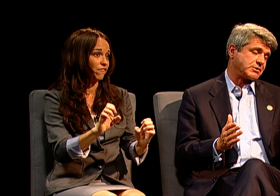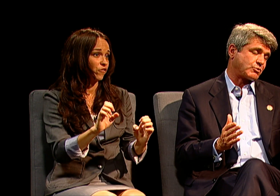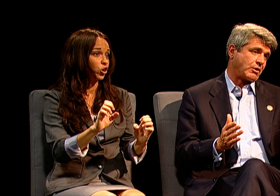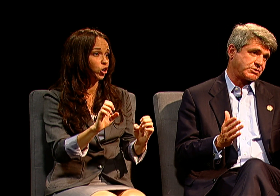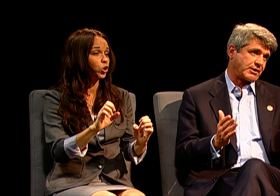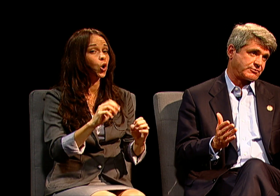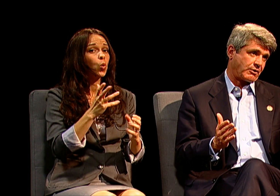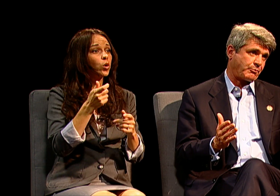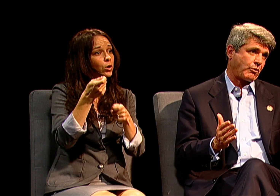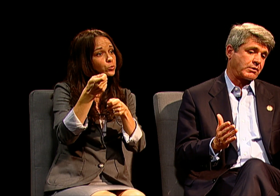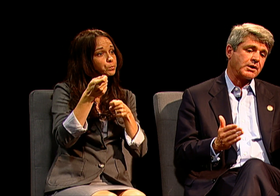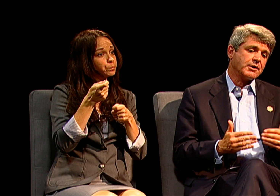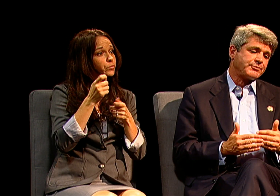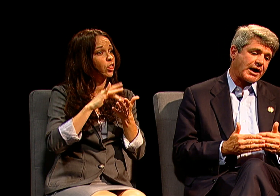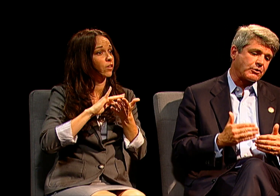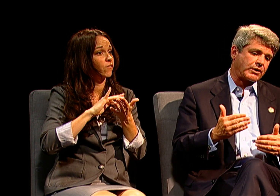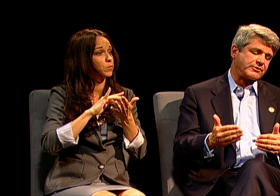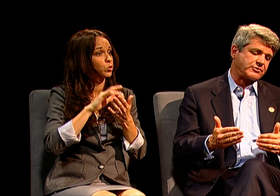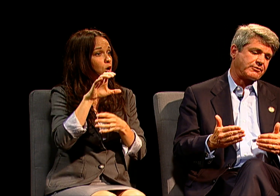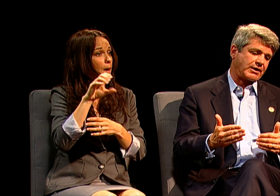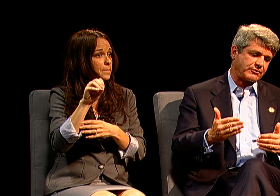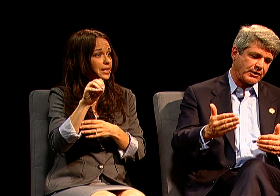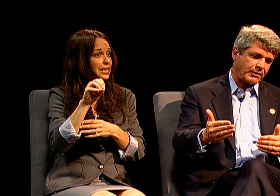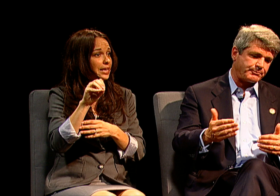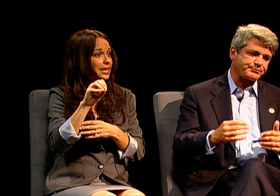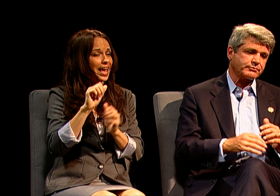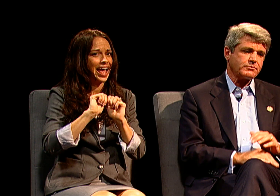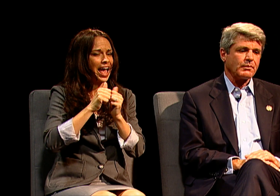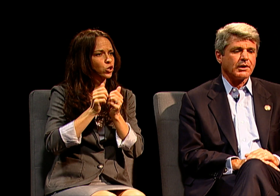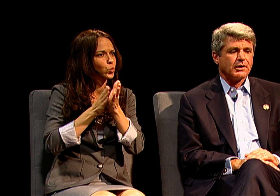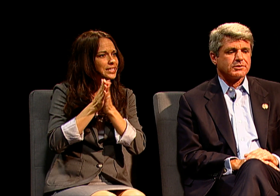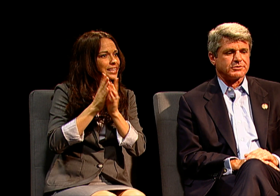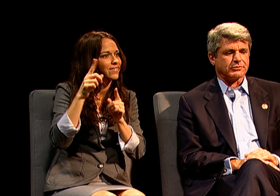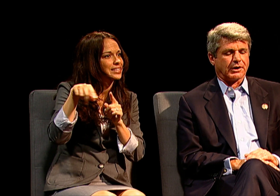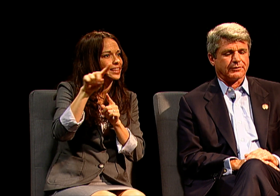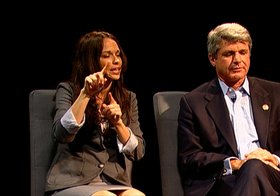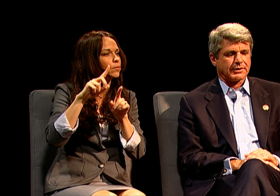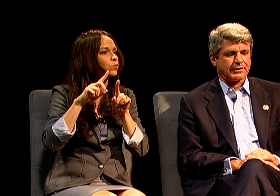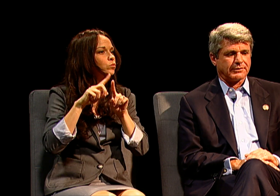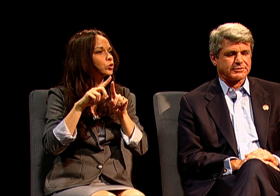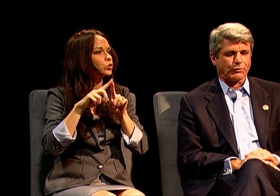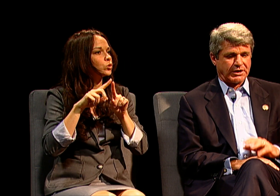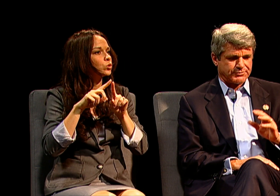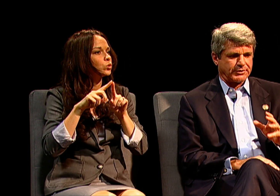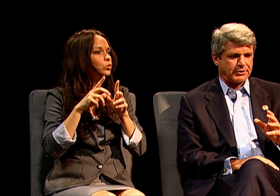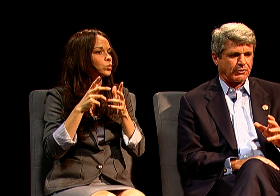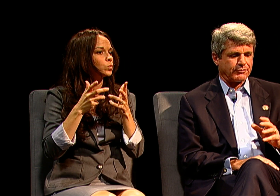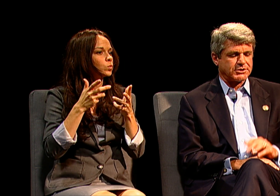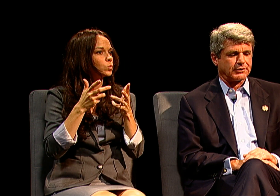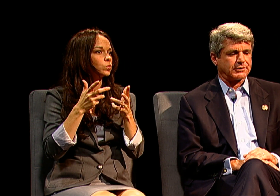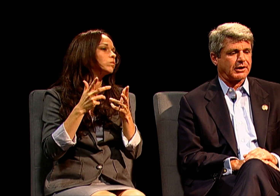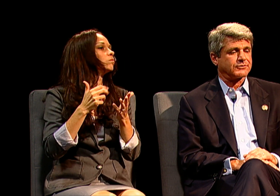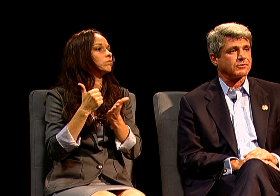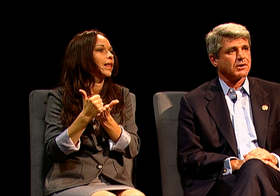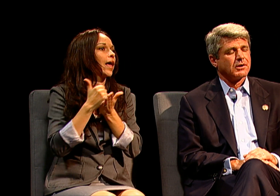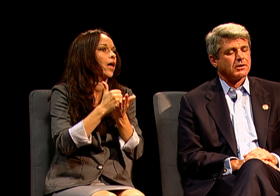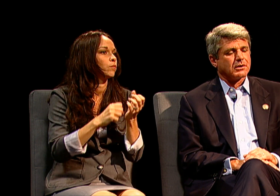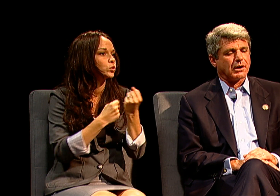AS WELL WHICH I THINK IS VERY IMPORTANT. HOW CAN WE INCENTIVIZE THEM TO-- IN THIS RACE FOR THE CURE FOR CHILDHOOD CANCER.